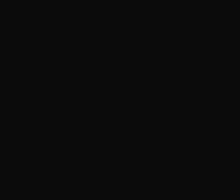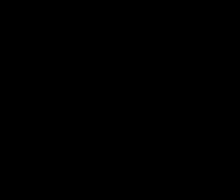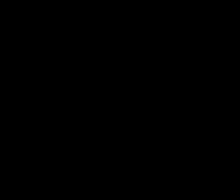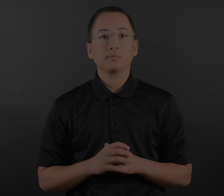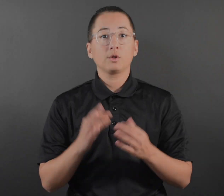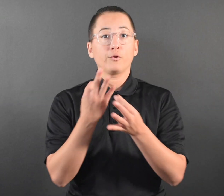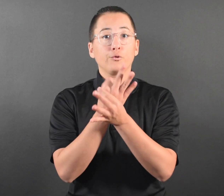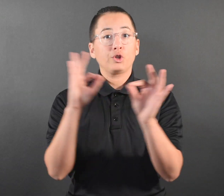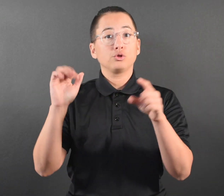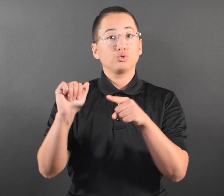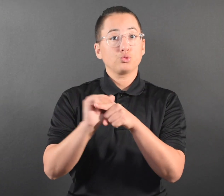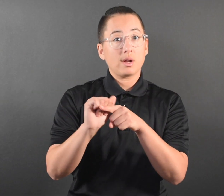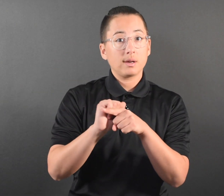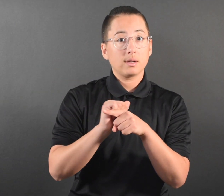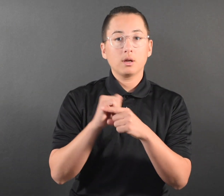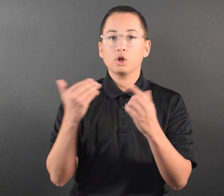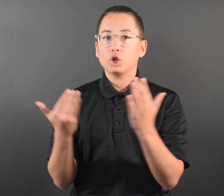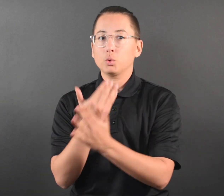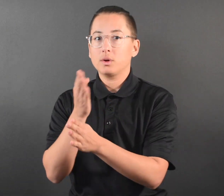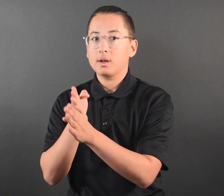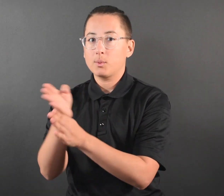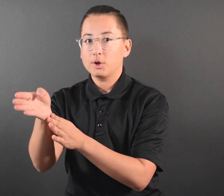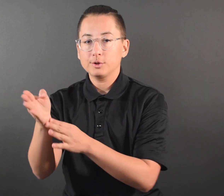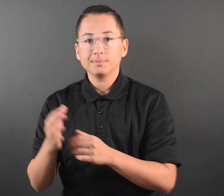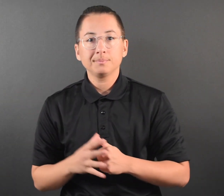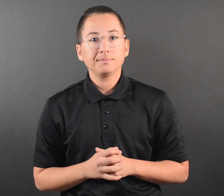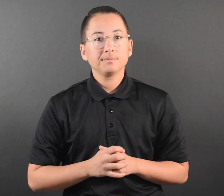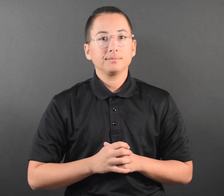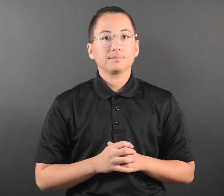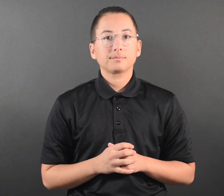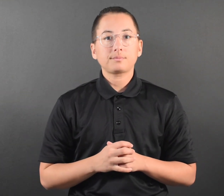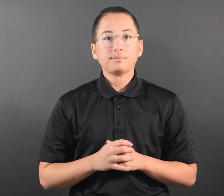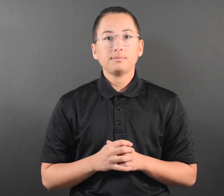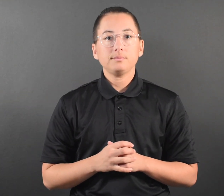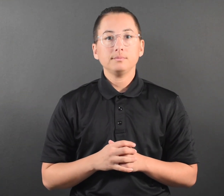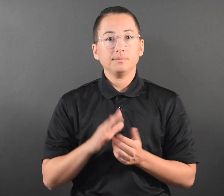Free Training, New Career: Become a Nursing Assistant